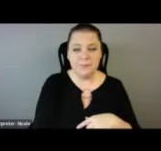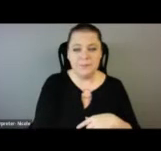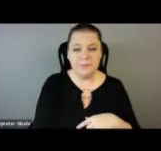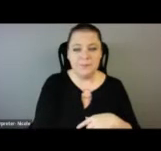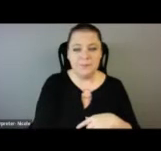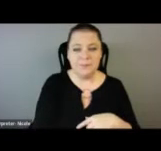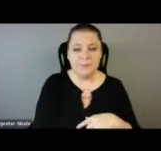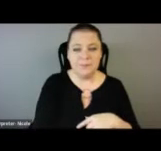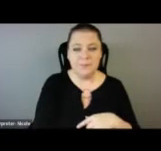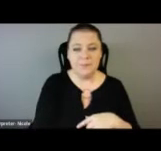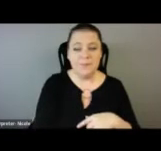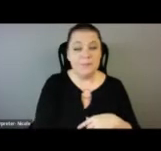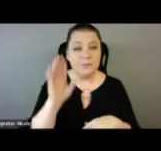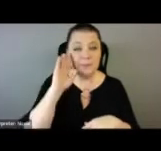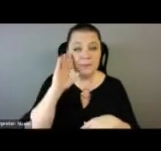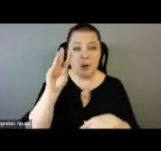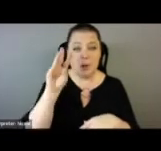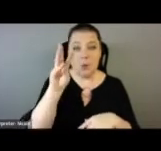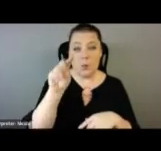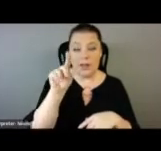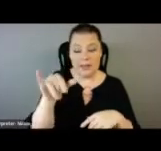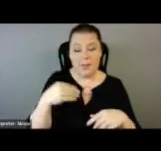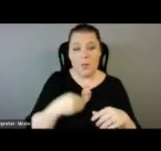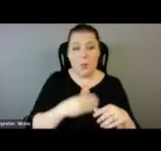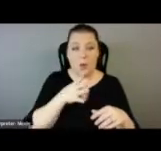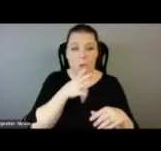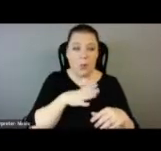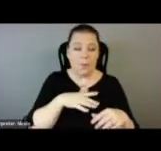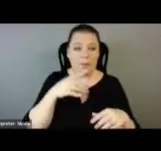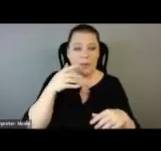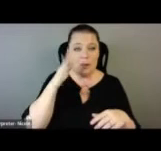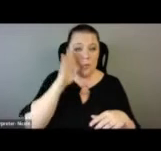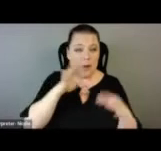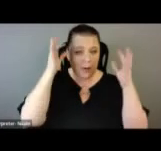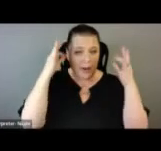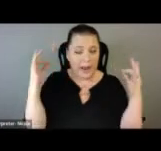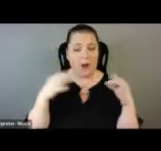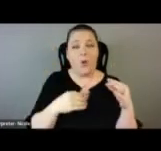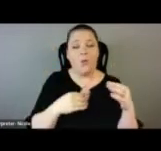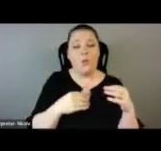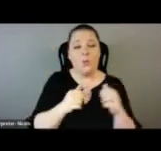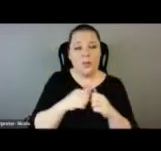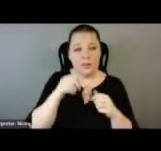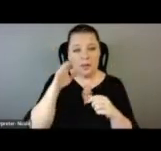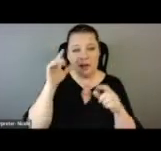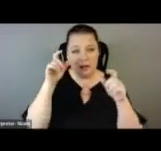brown hair and glasses. I'm going to talk to you about the assessment data that we collect. We have two assessments, the